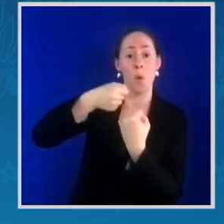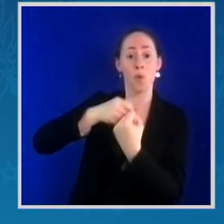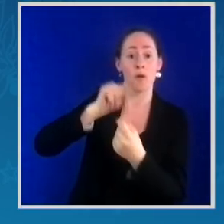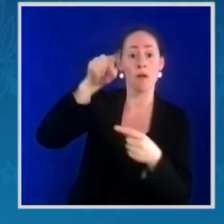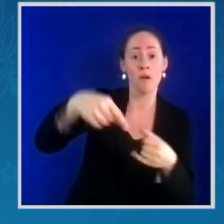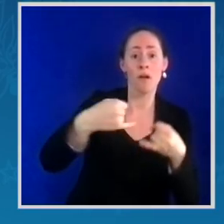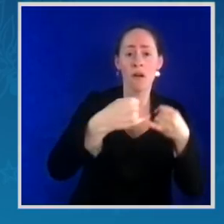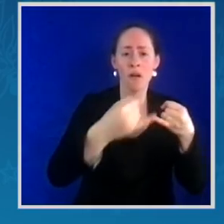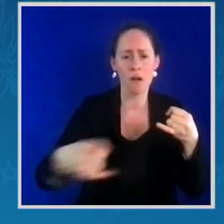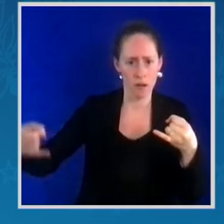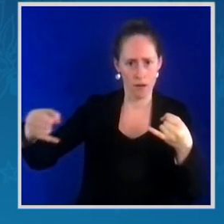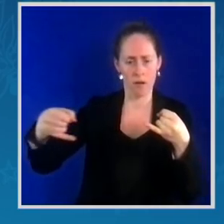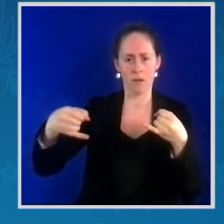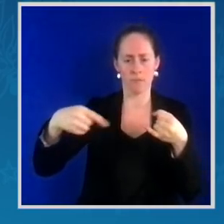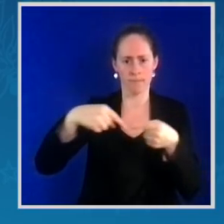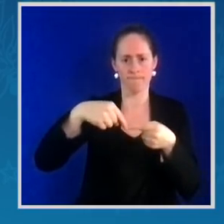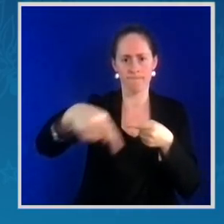but also the southern border of Mexico,